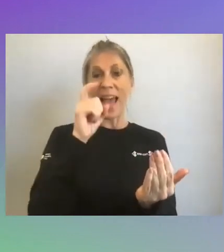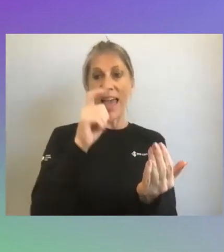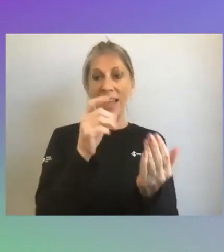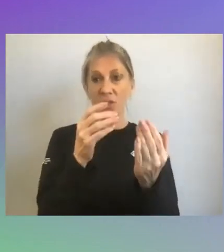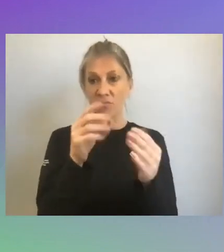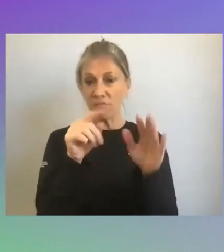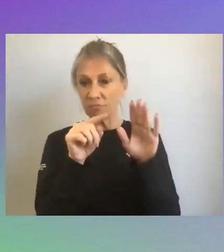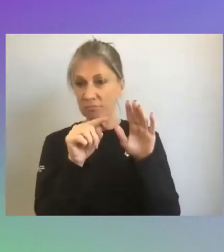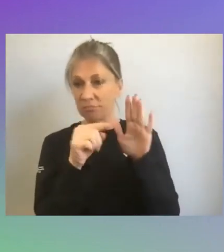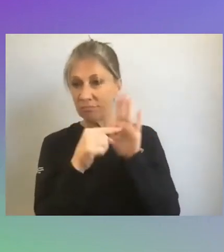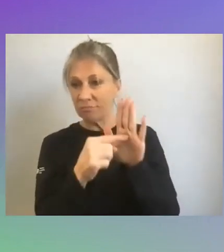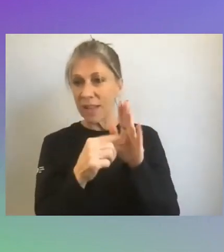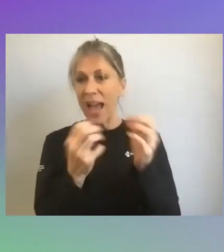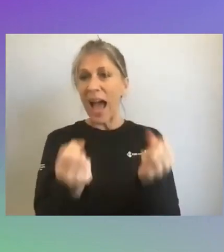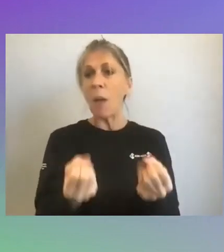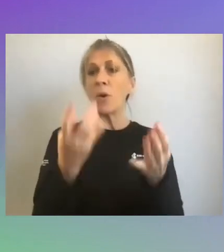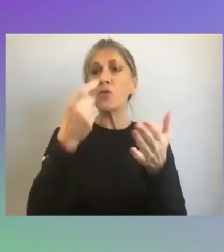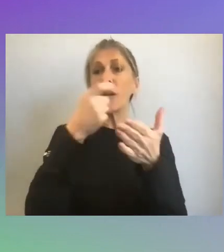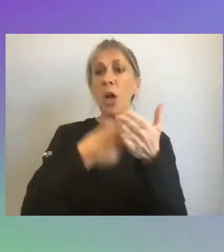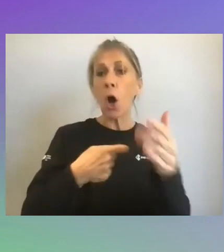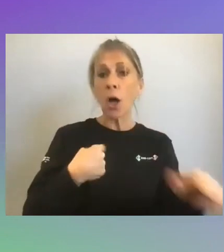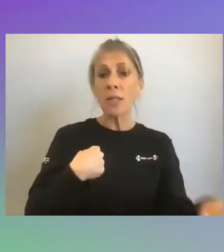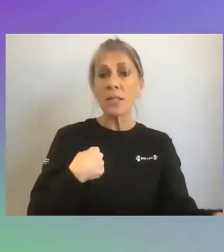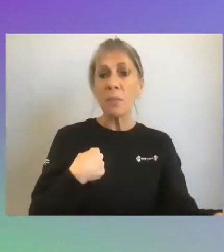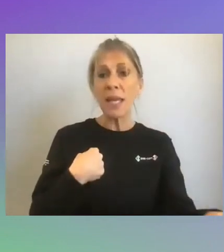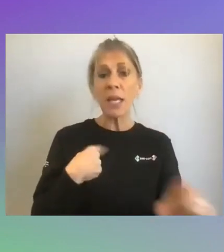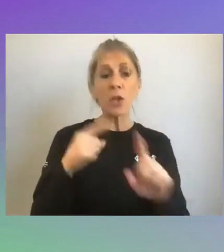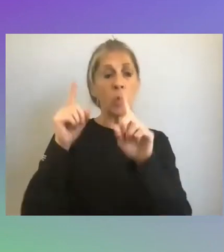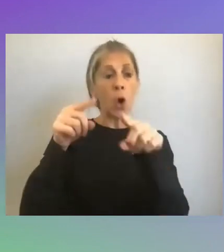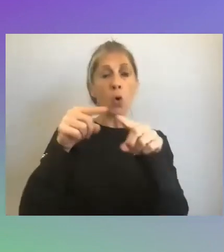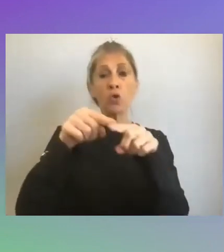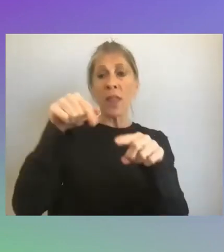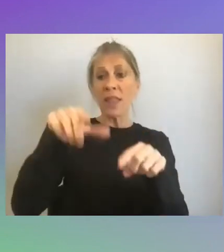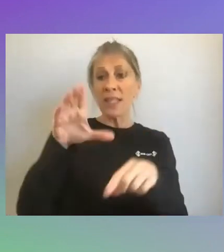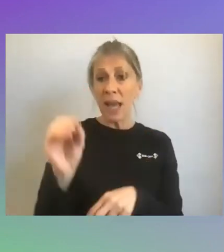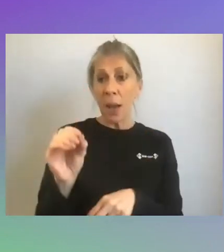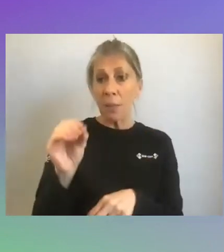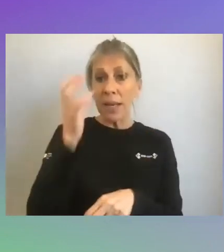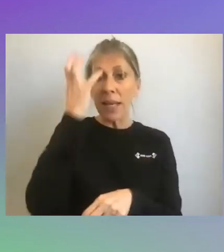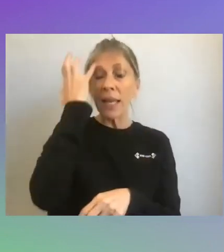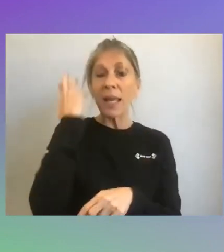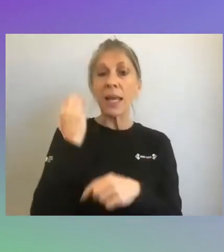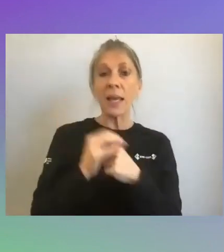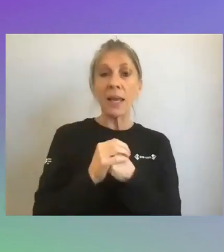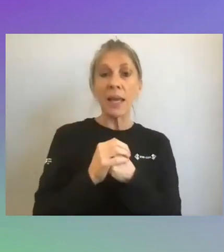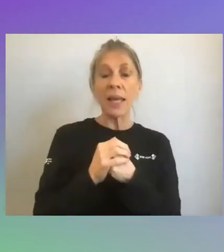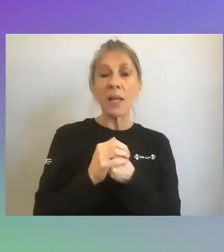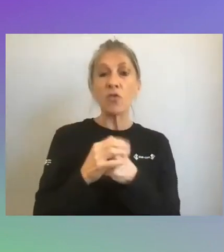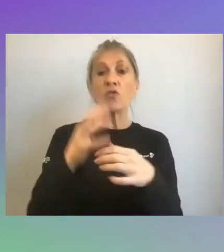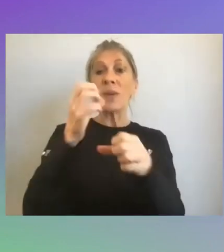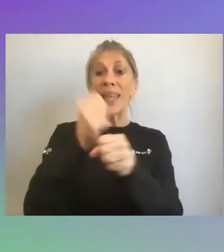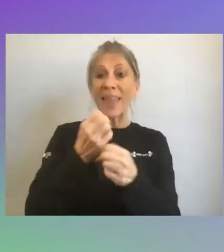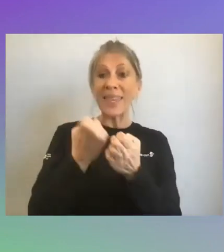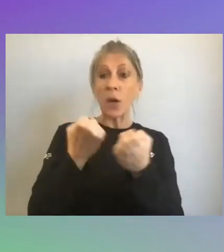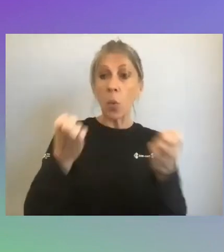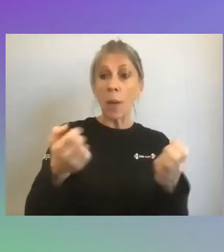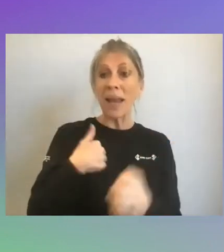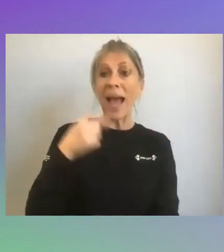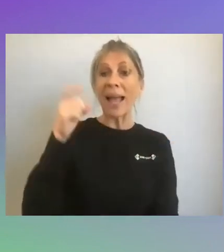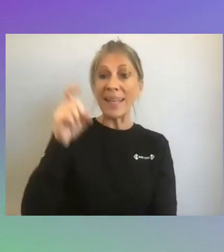like how much would it cost me to, to go to this company and to be able to get the equipment